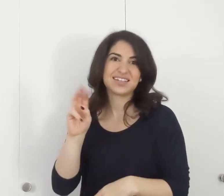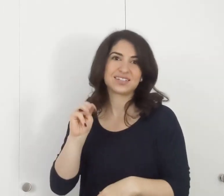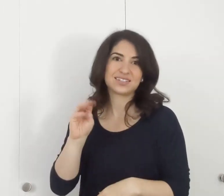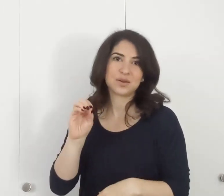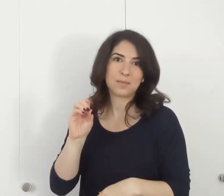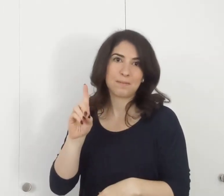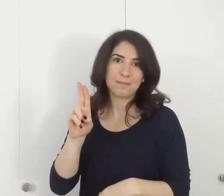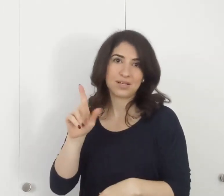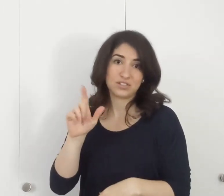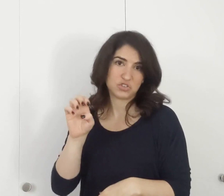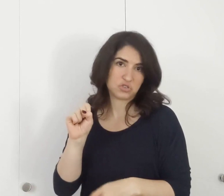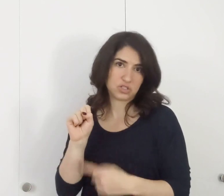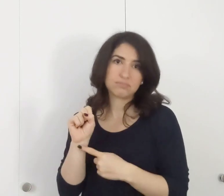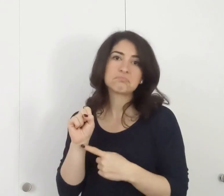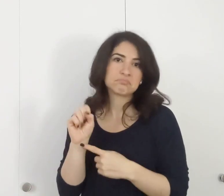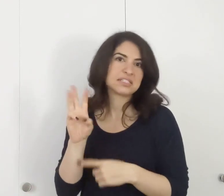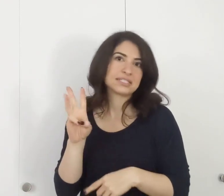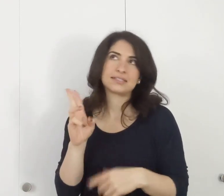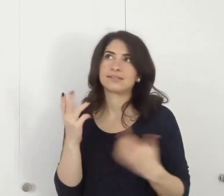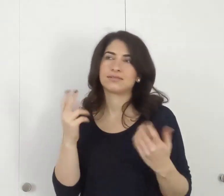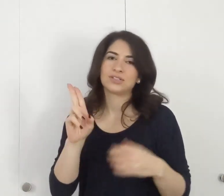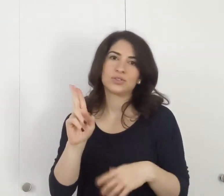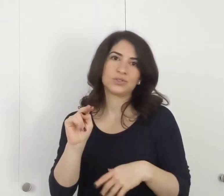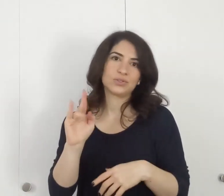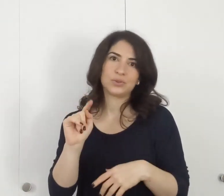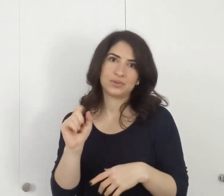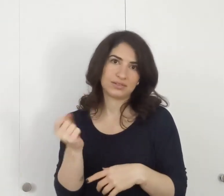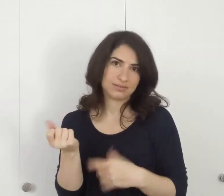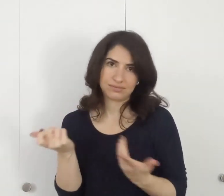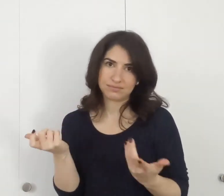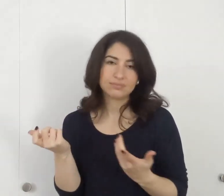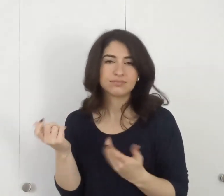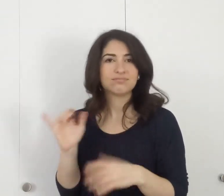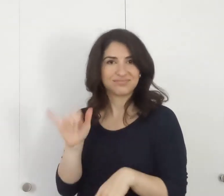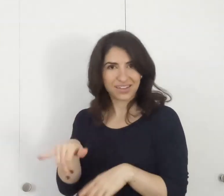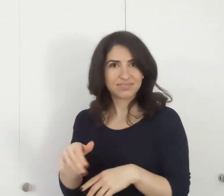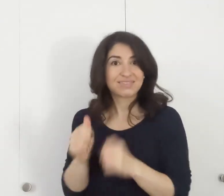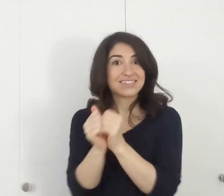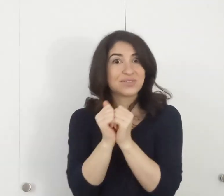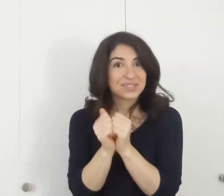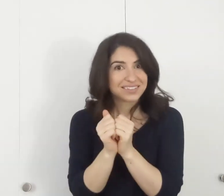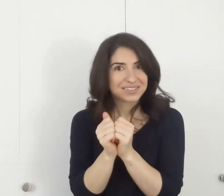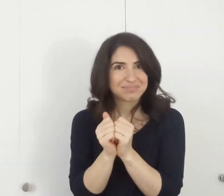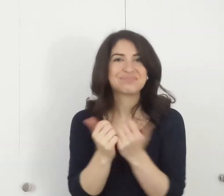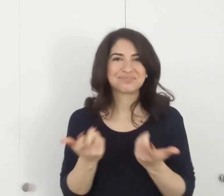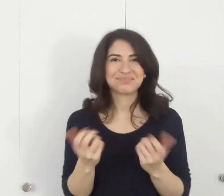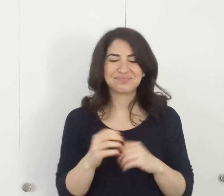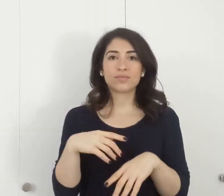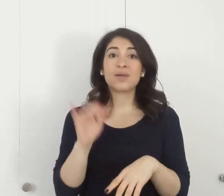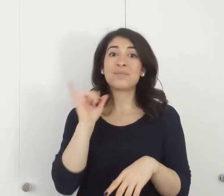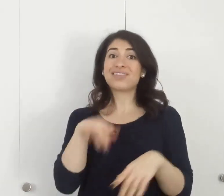Six modules or six units. So we'll do that together!